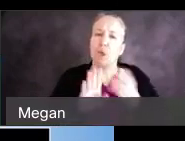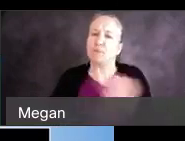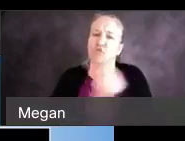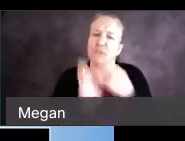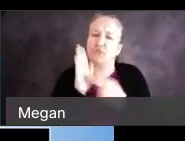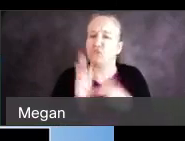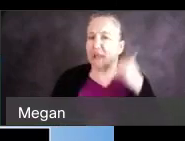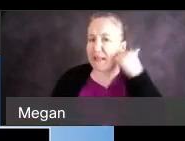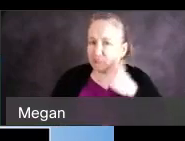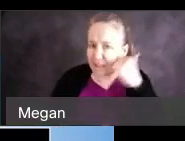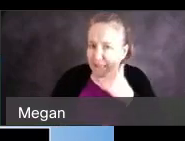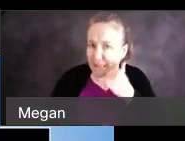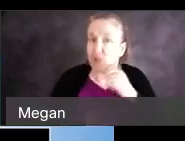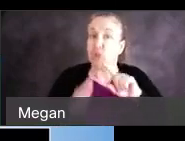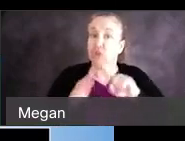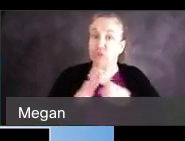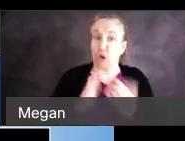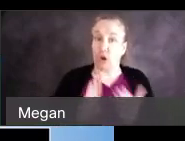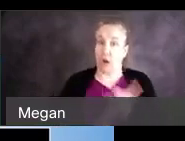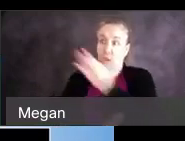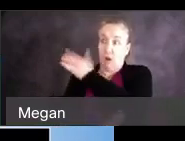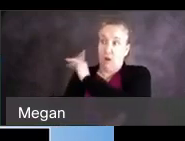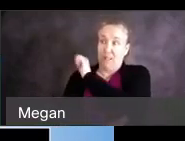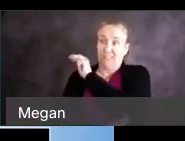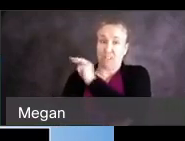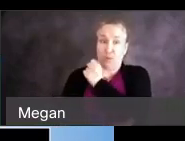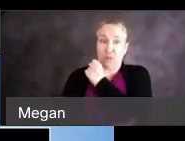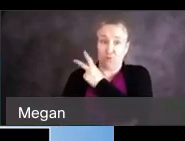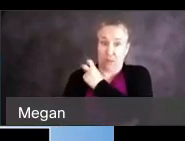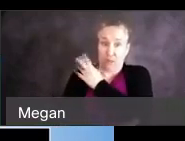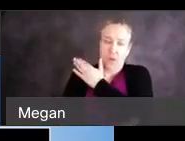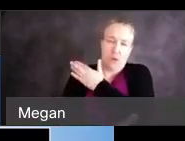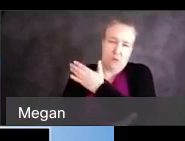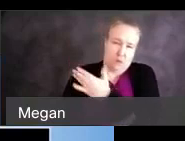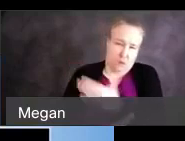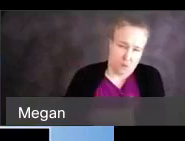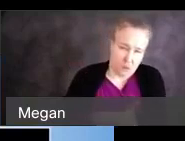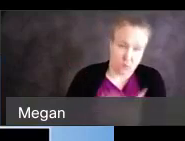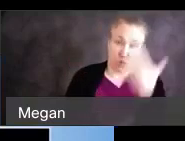beginning January the 12th. If you know the date you registered, you can see how many people